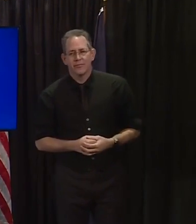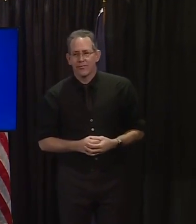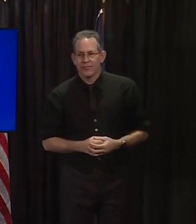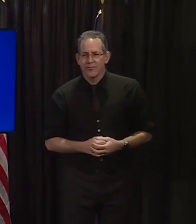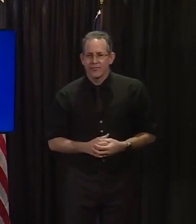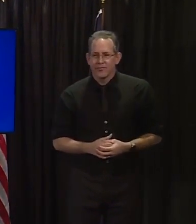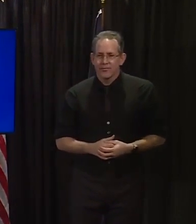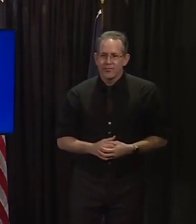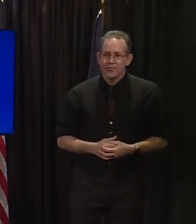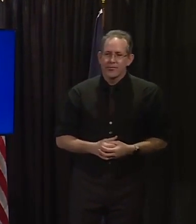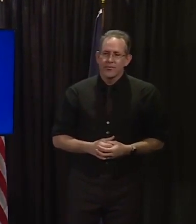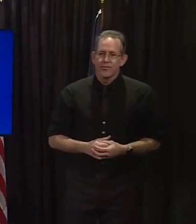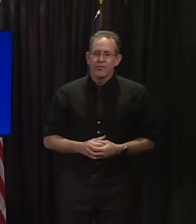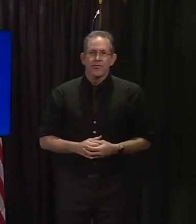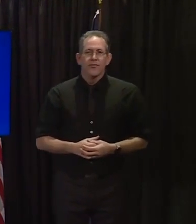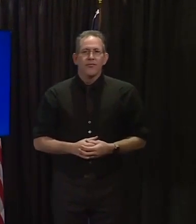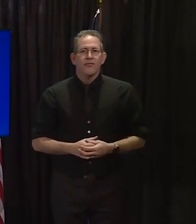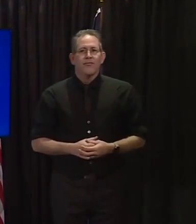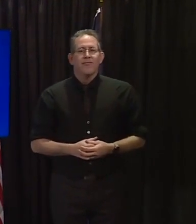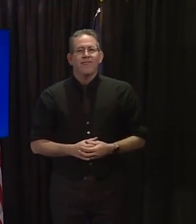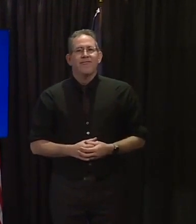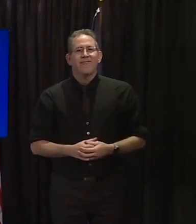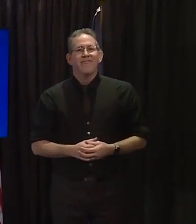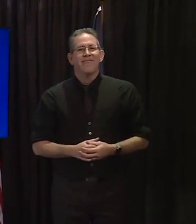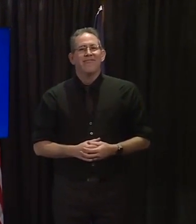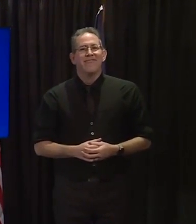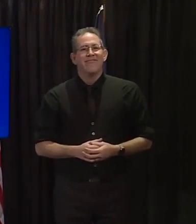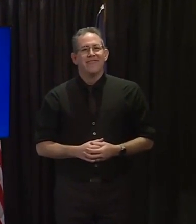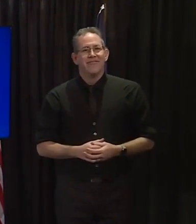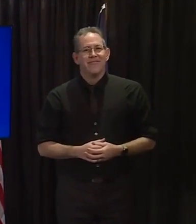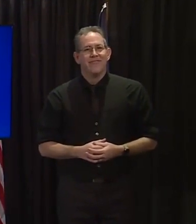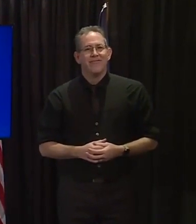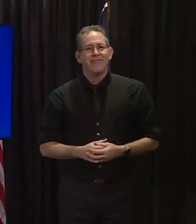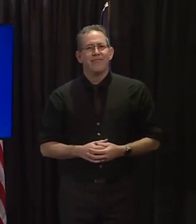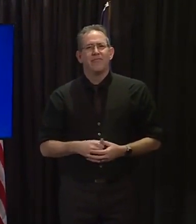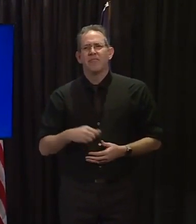before turning to the modeling presentation just to pick up where